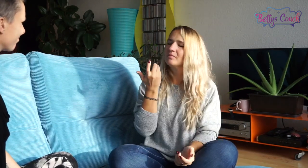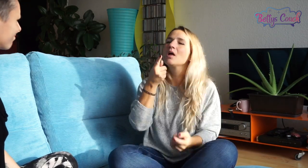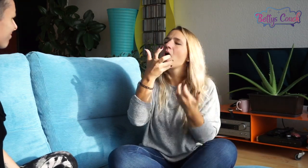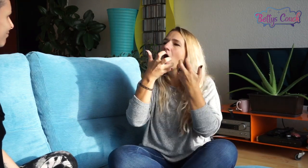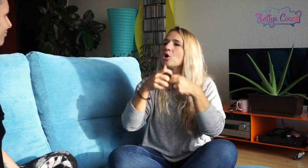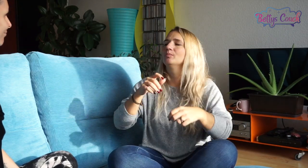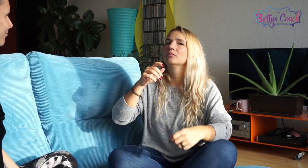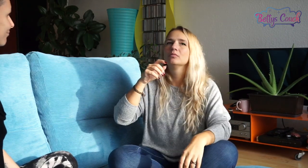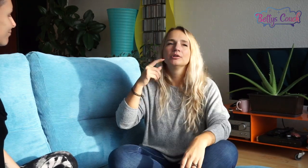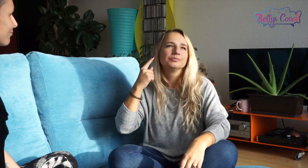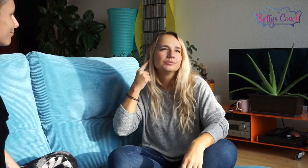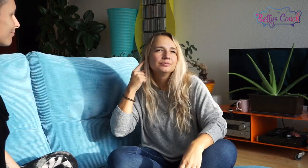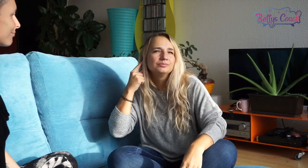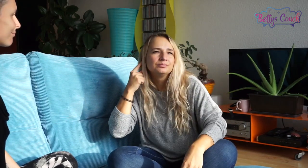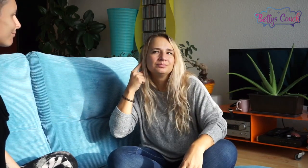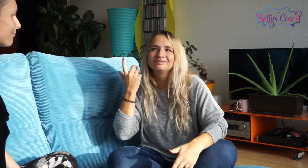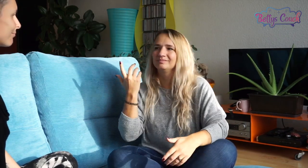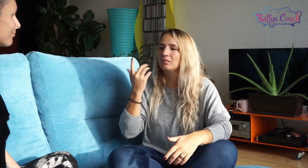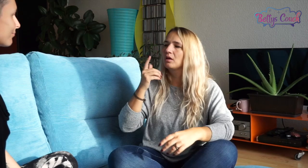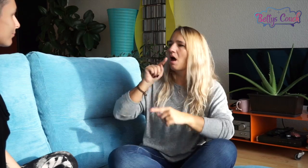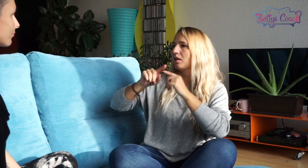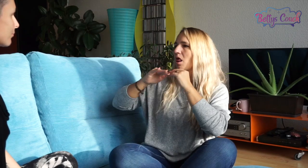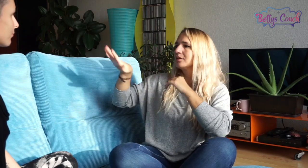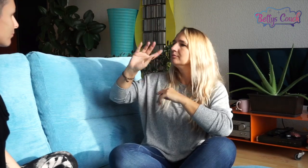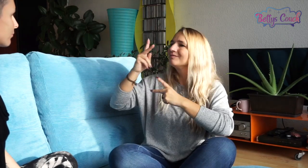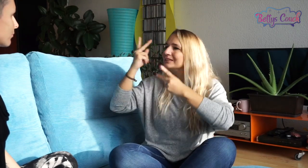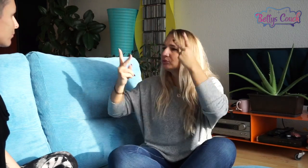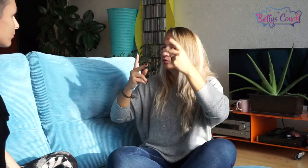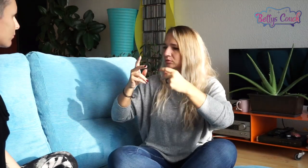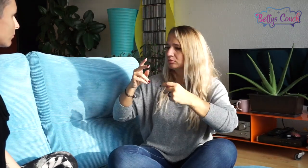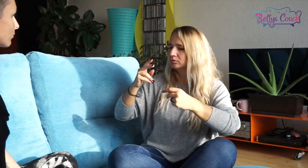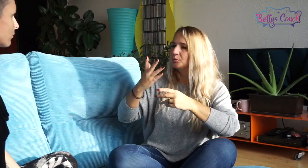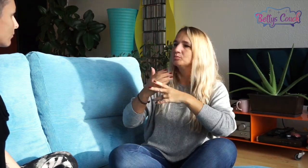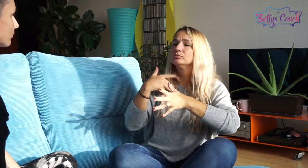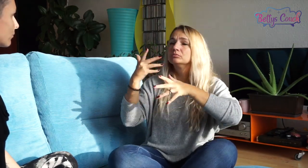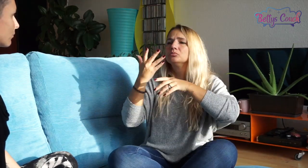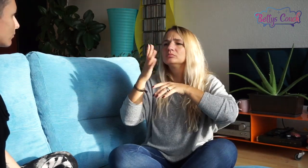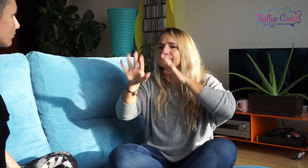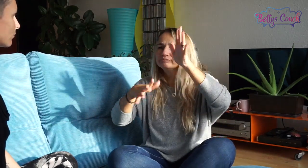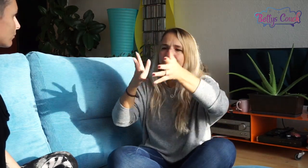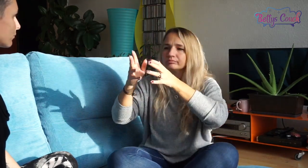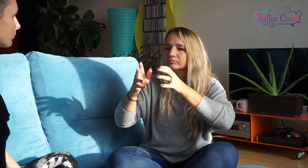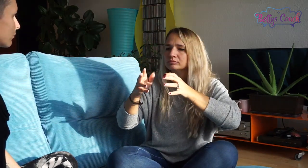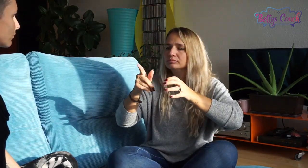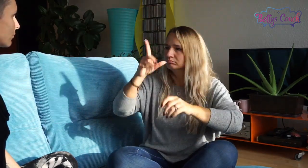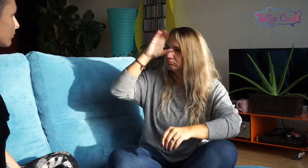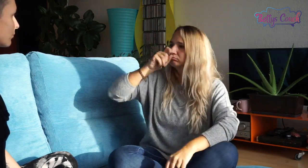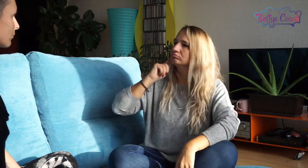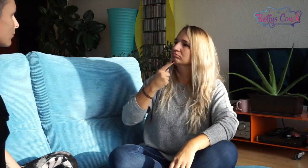Here in Germany they are very focused on hearing, while in other countries they are very visually oriented. With simple gestures it is immediately understood what I am communicating as a deaf woman.